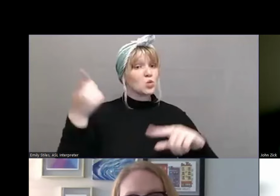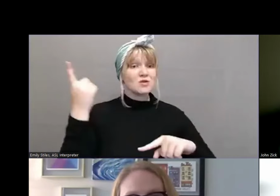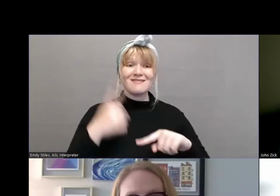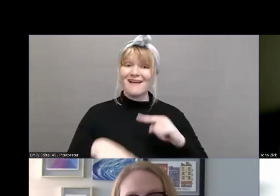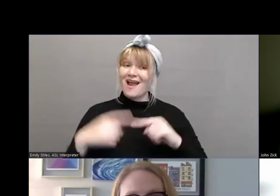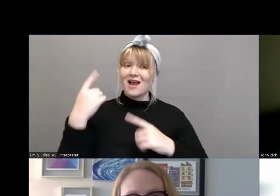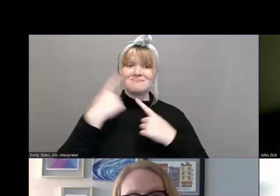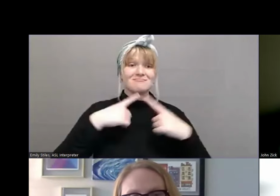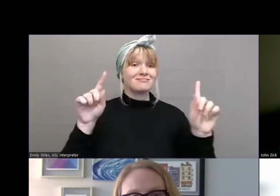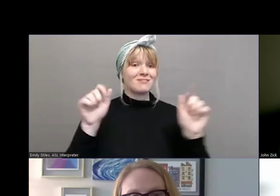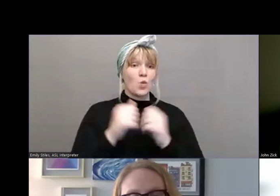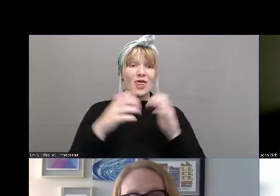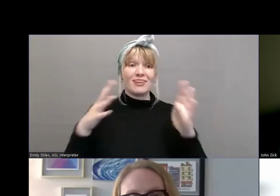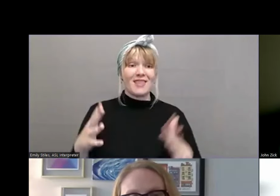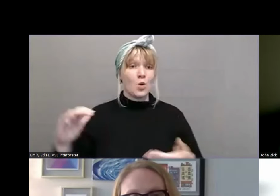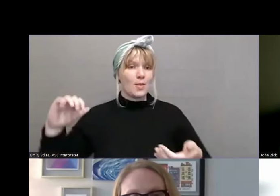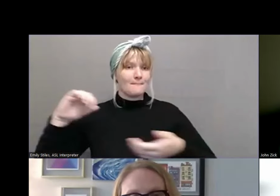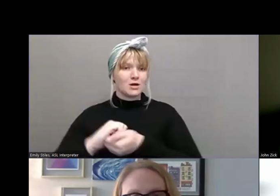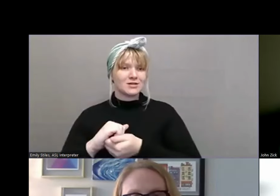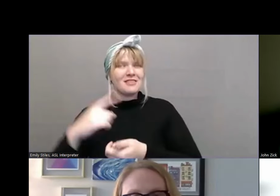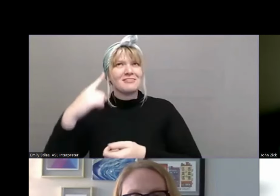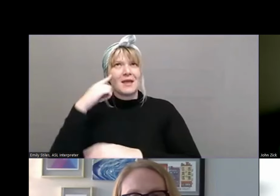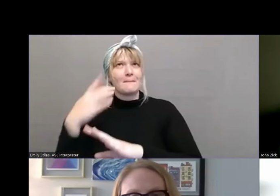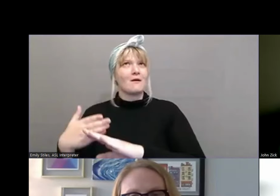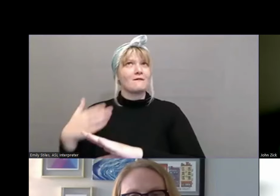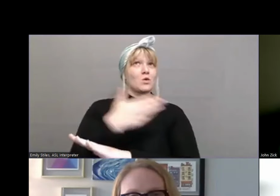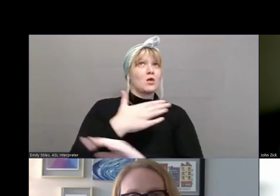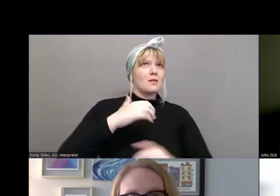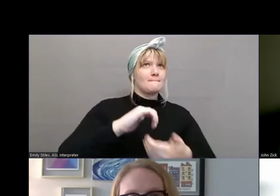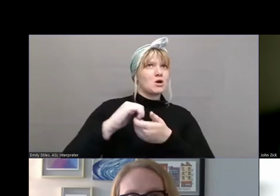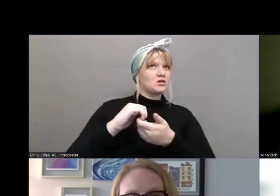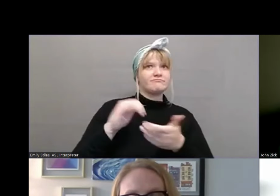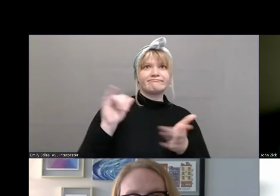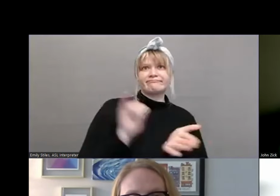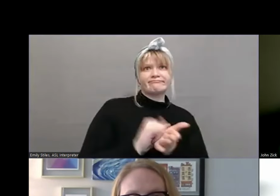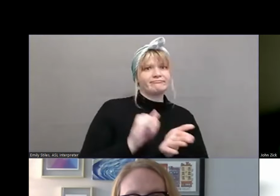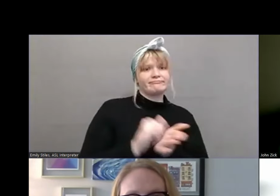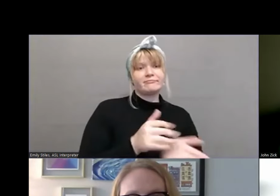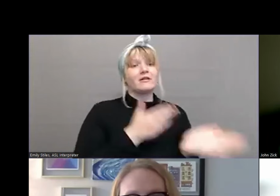Think of it before and now, what has been the biggest difference? Honestly.